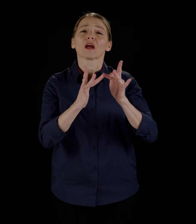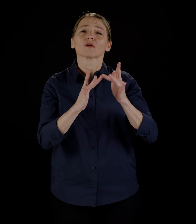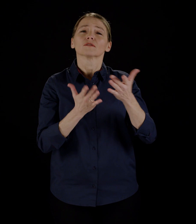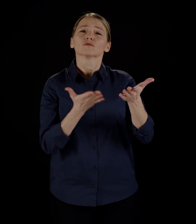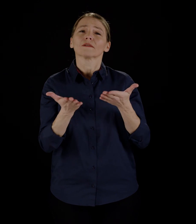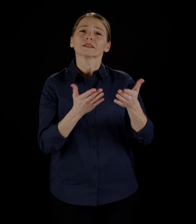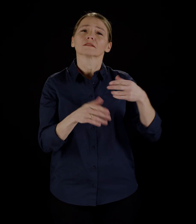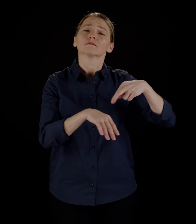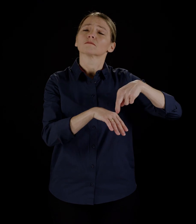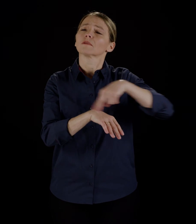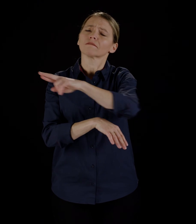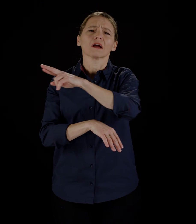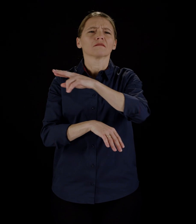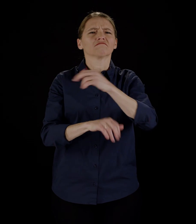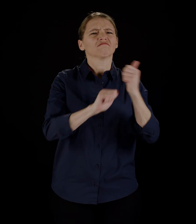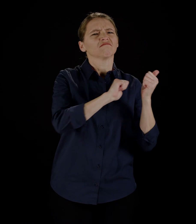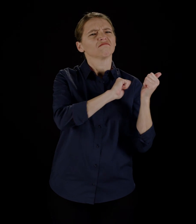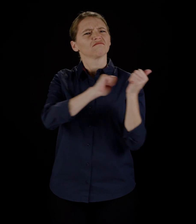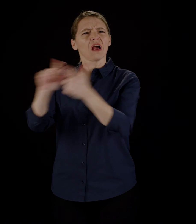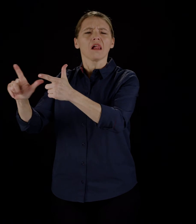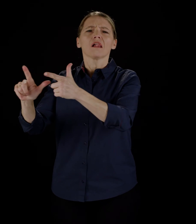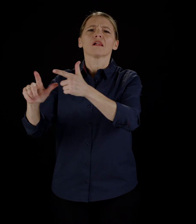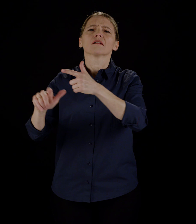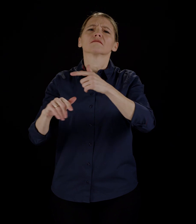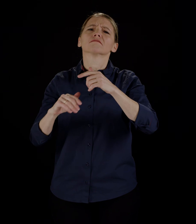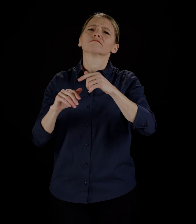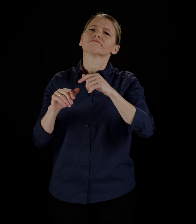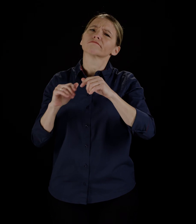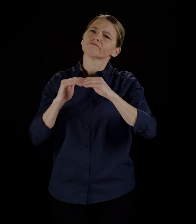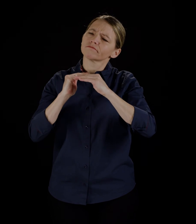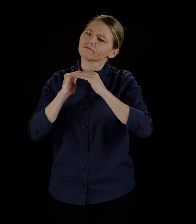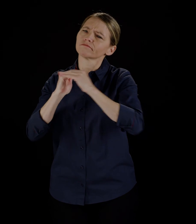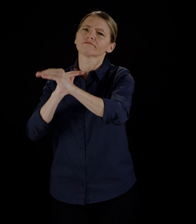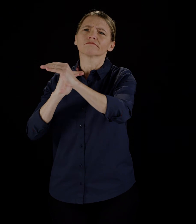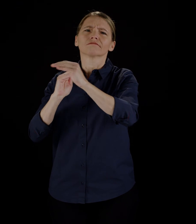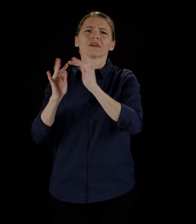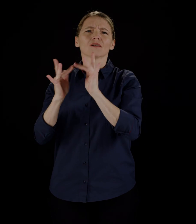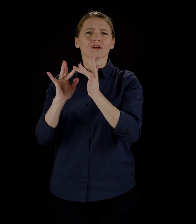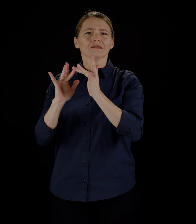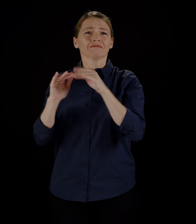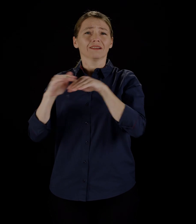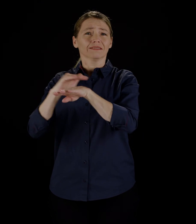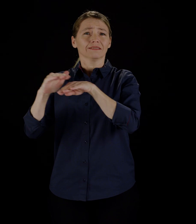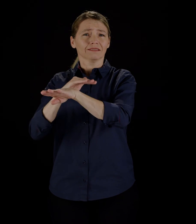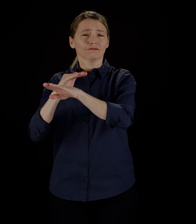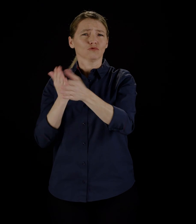Internet Services refer to all retail fixed Internet access services, including cable,